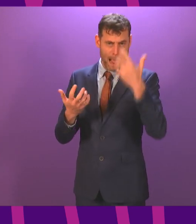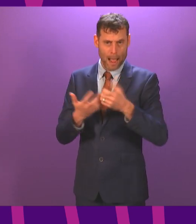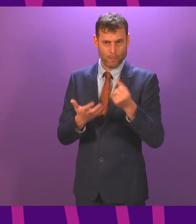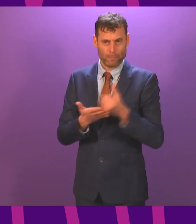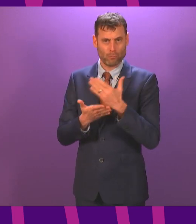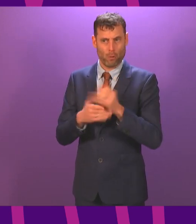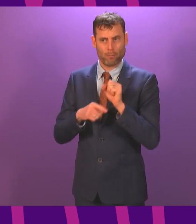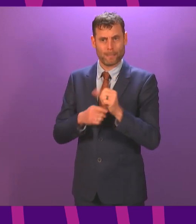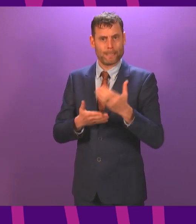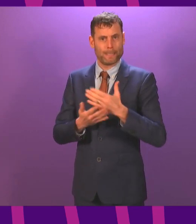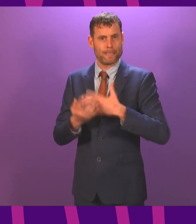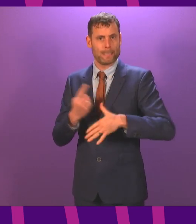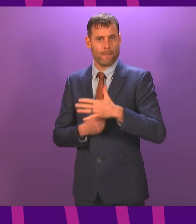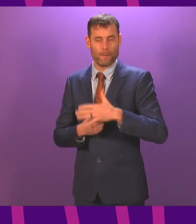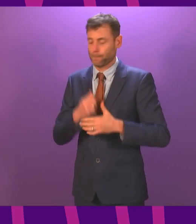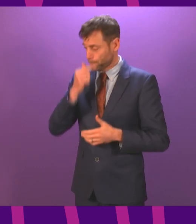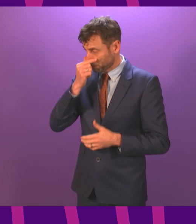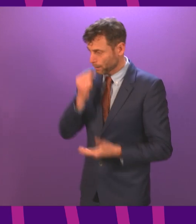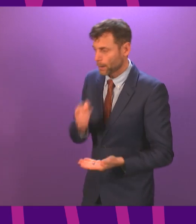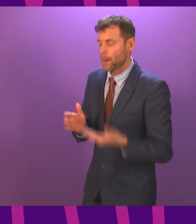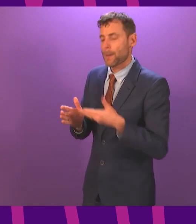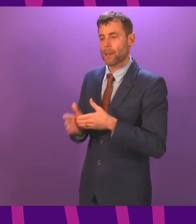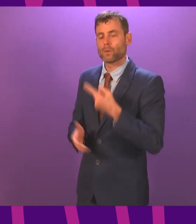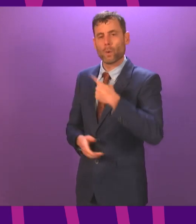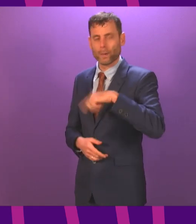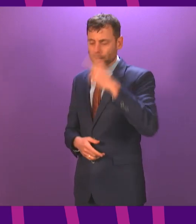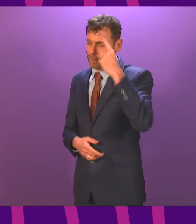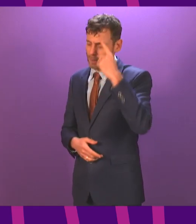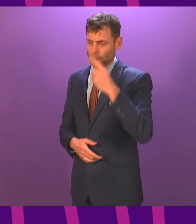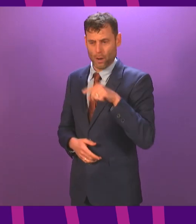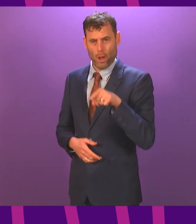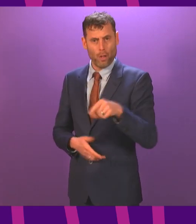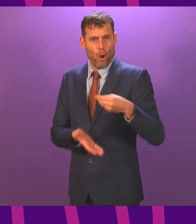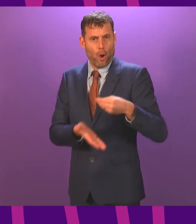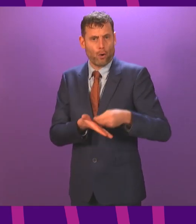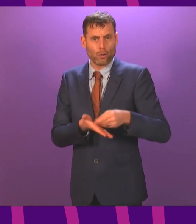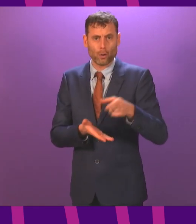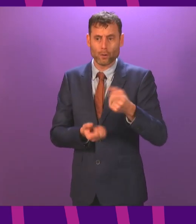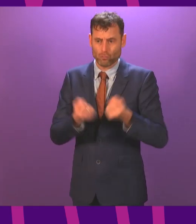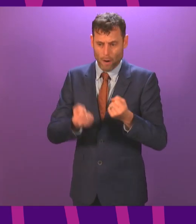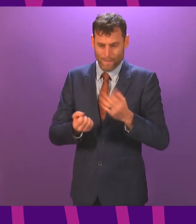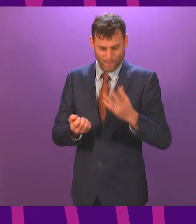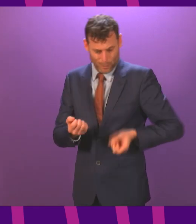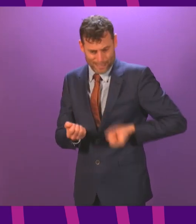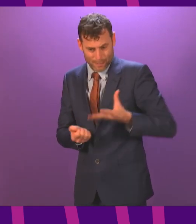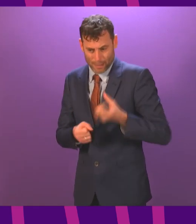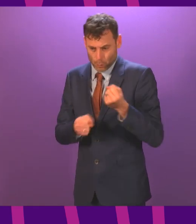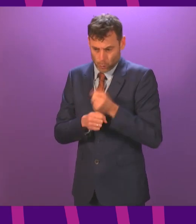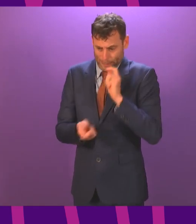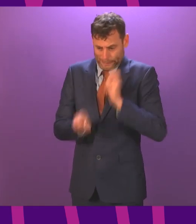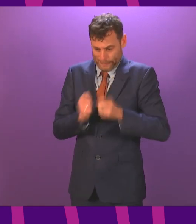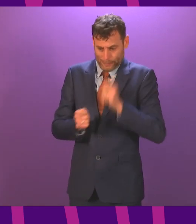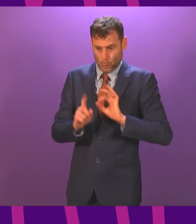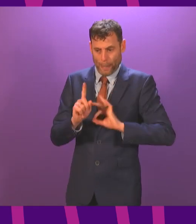support for fixed cost pressures on taxi drivers and others, which will be distinct from the new strategic framework business fund.